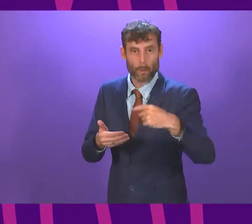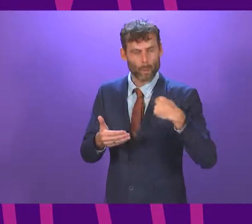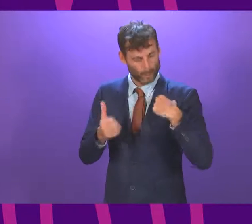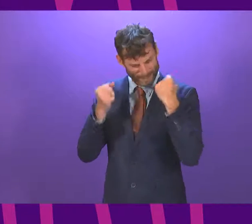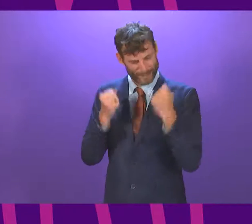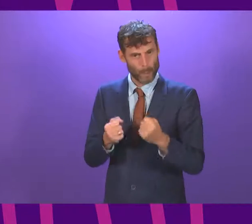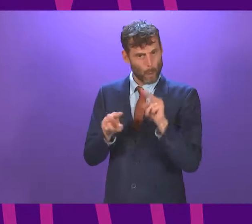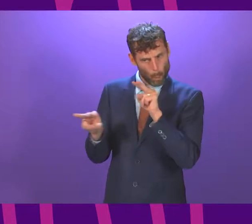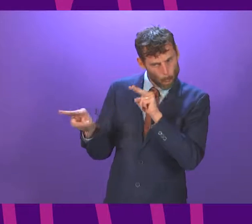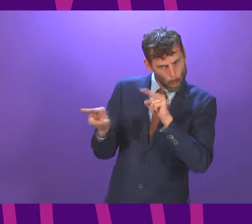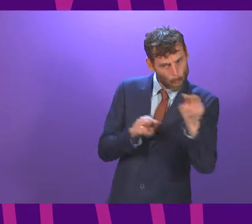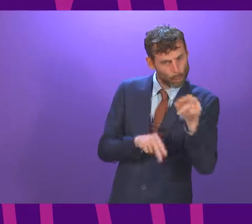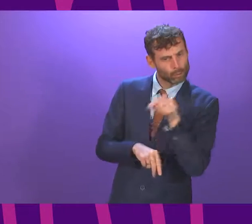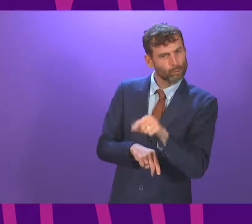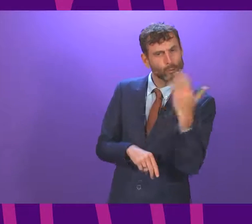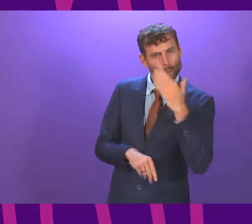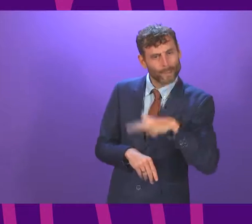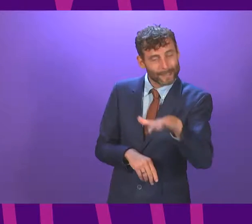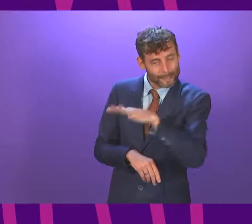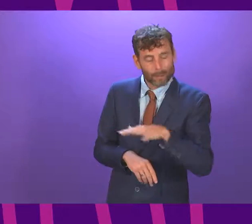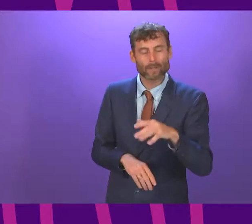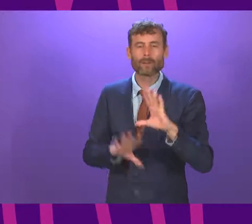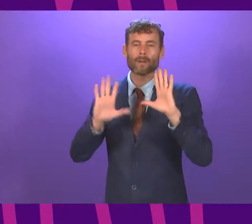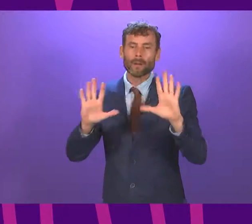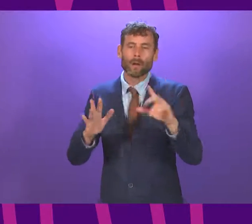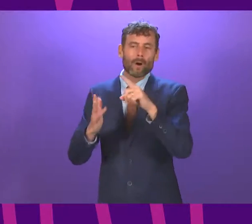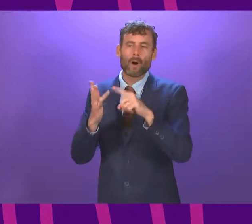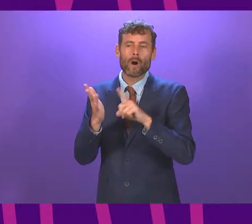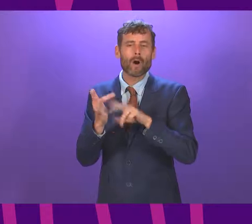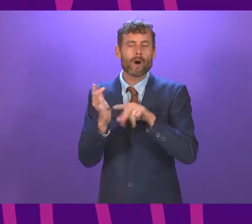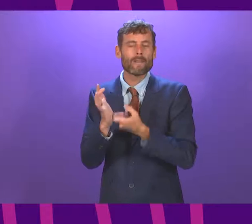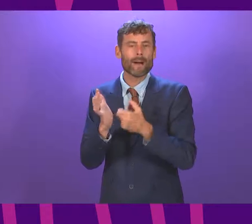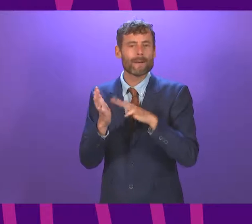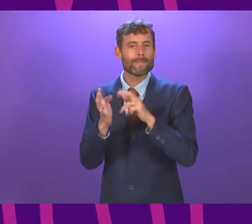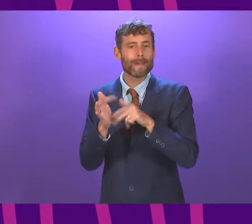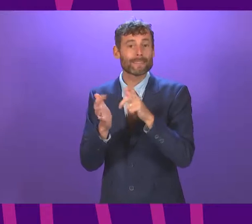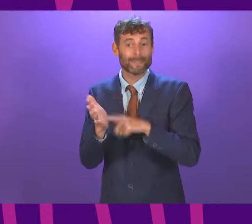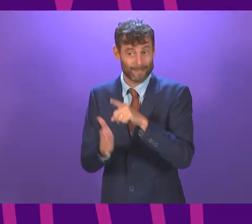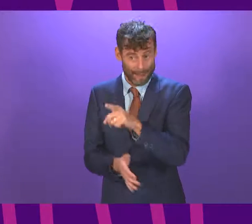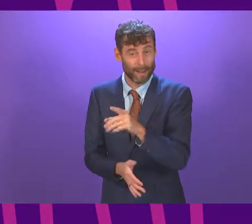closely. I say to Oliver Mundell and to others that the best way to protect education is for